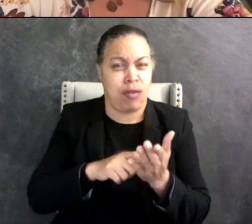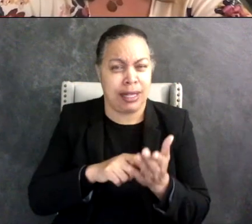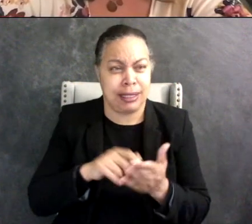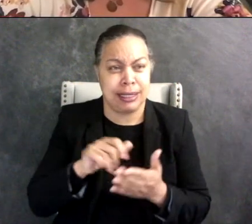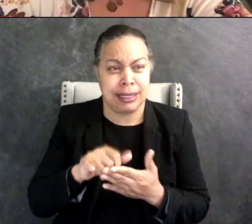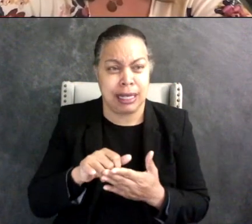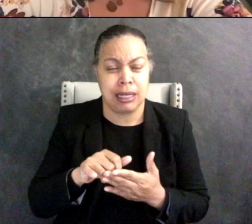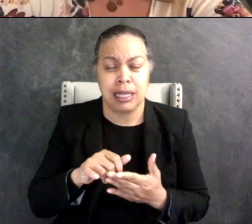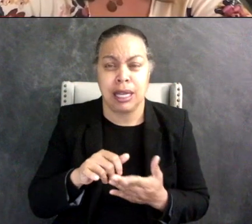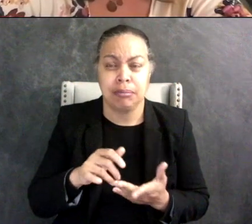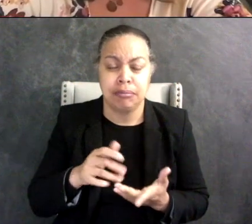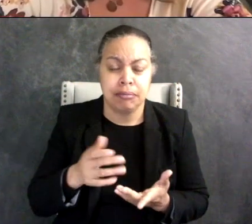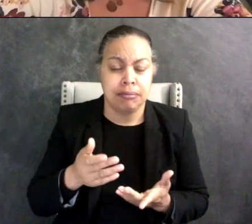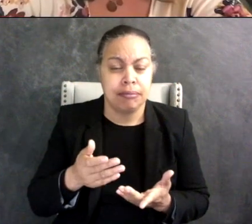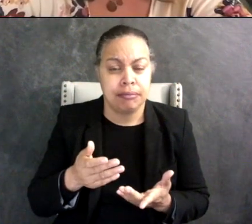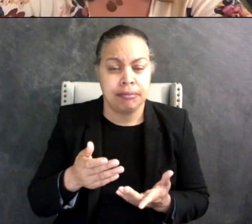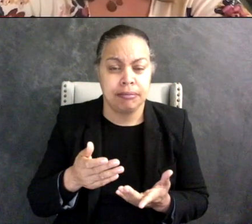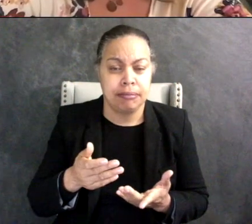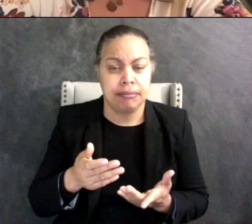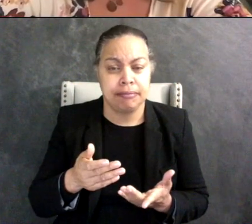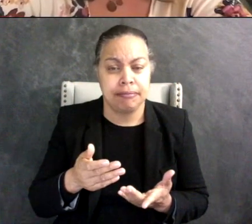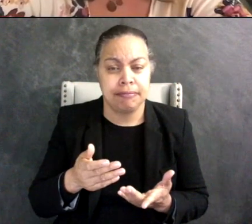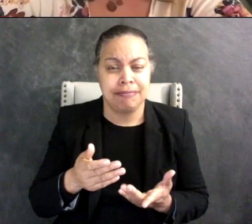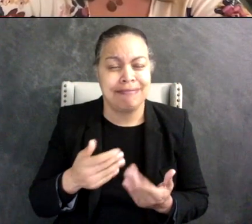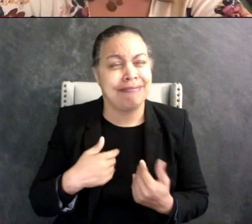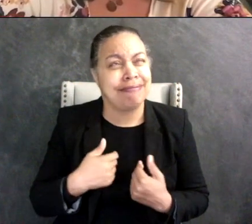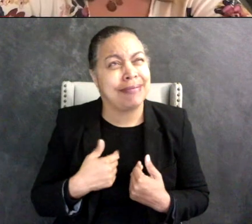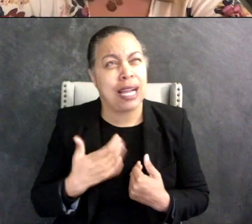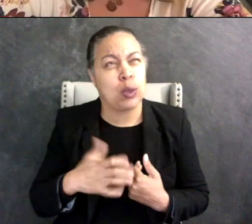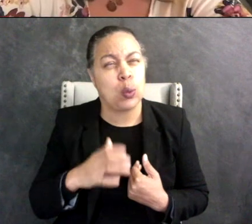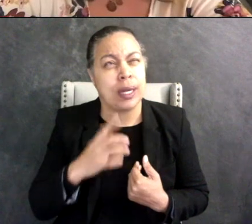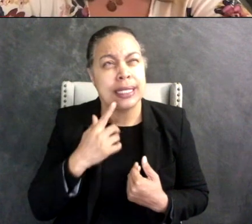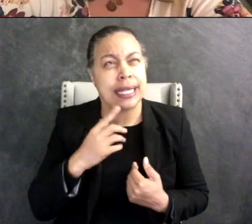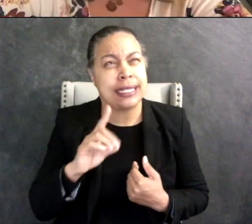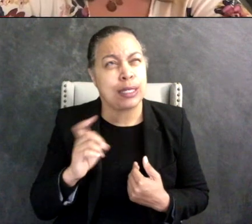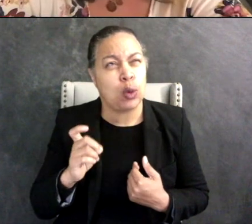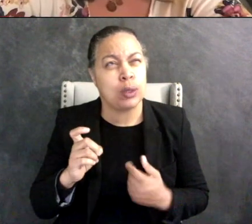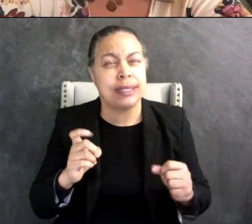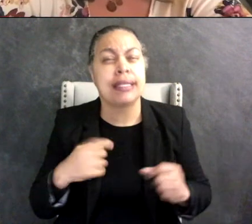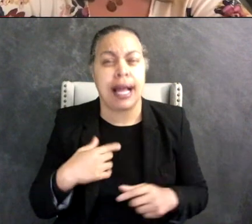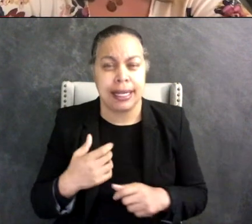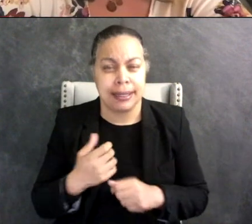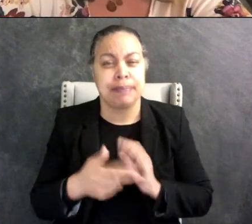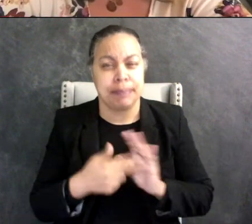kind of like I don't want to say diagnosing, I was diagnosed but before I was like comfortable